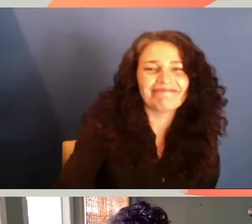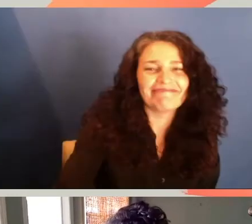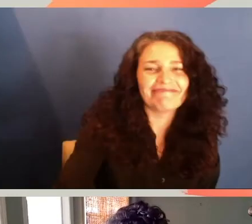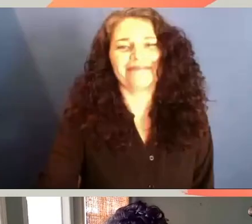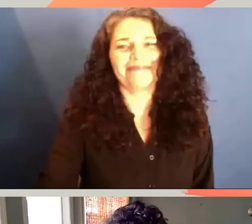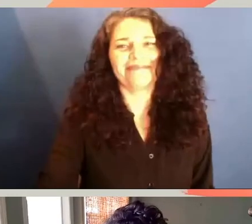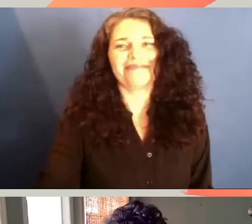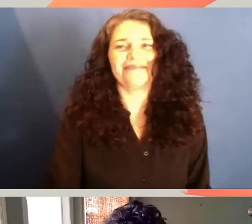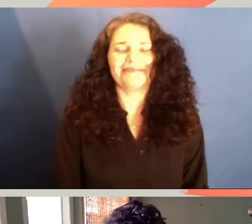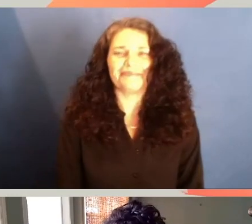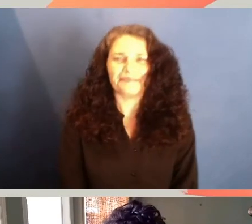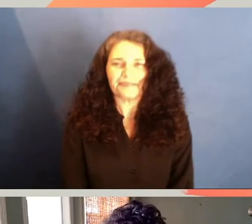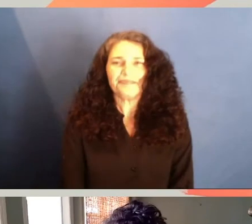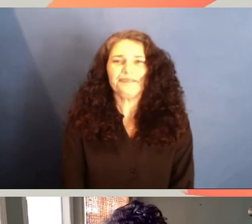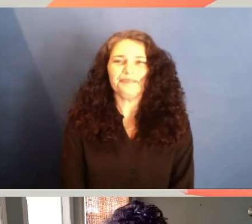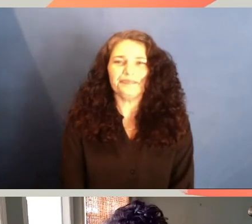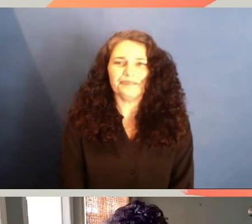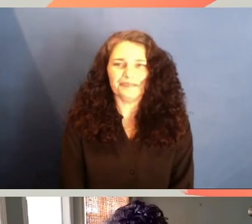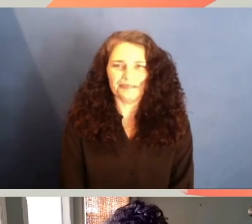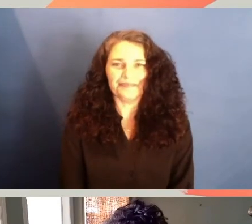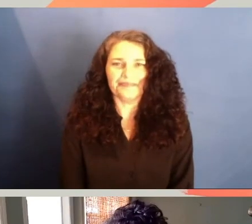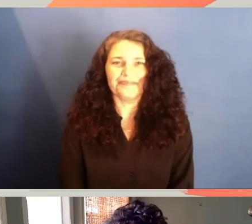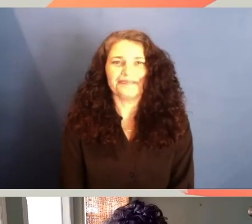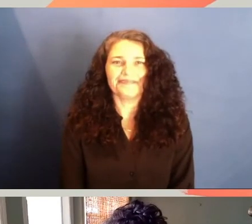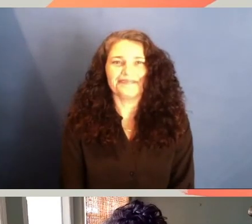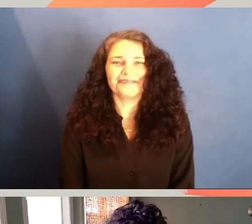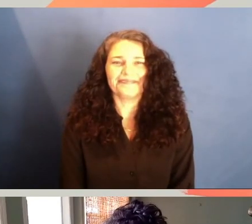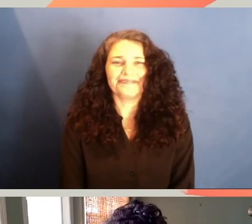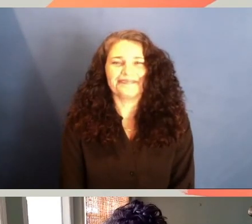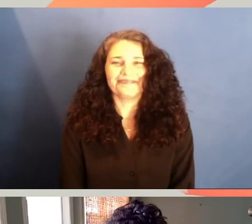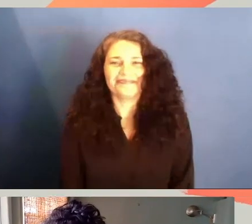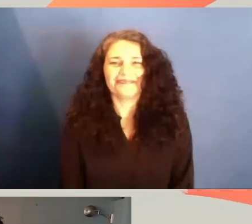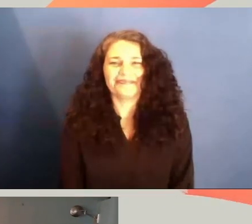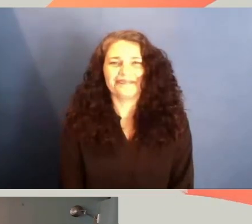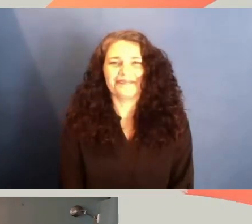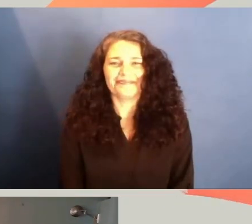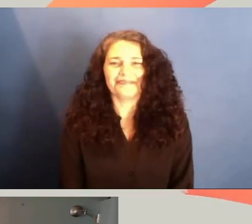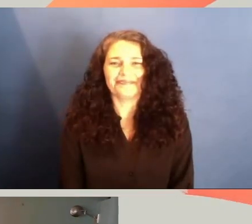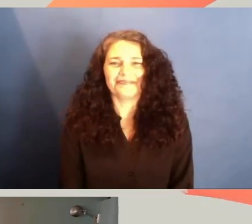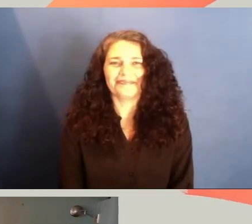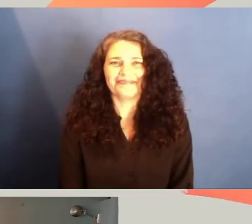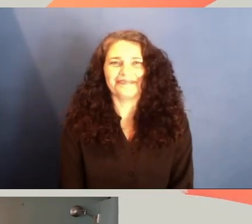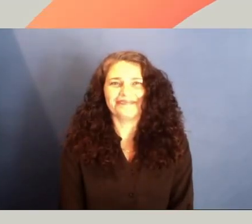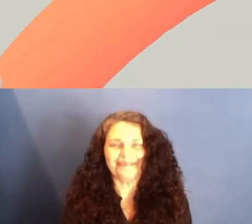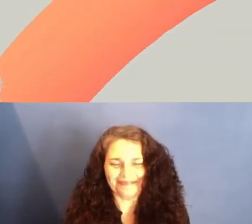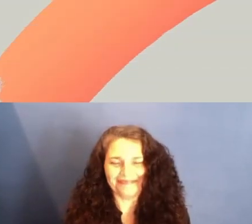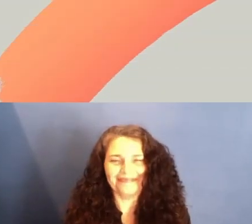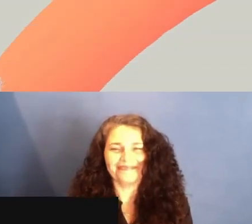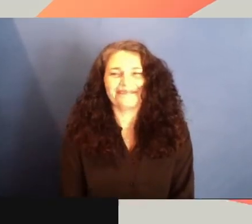Thank you.